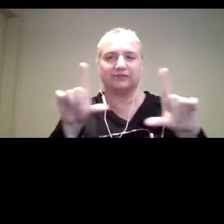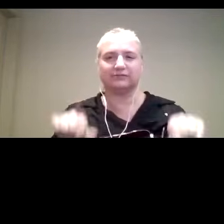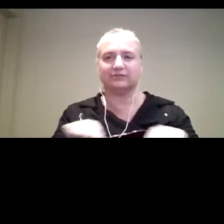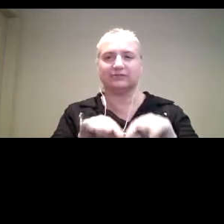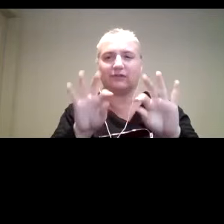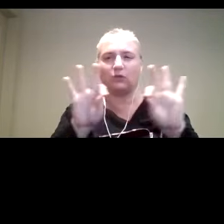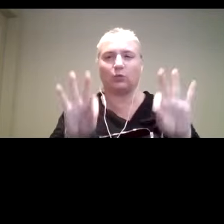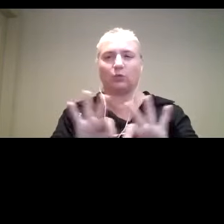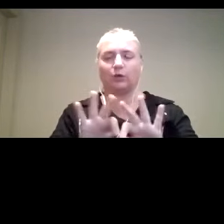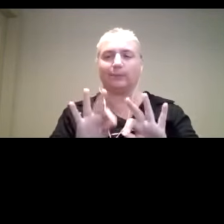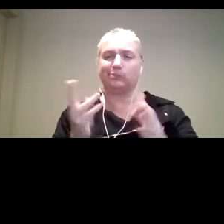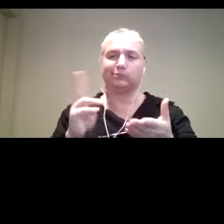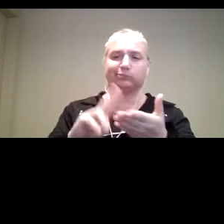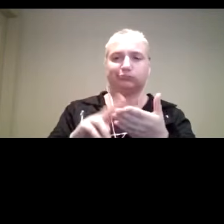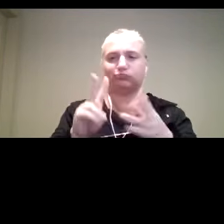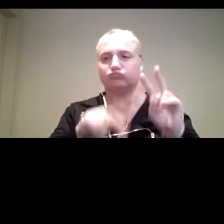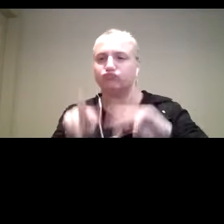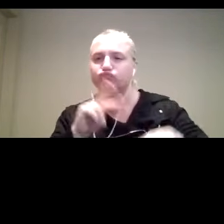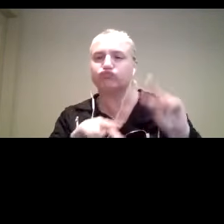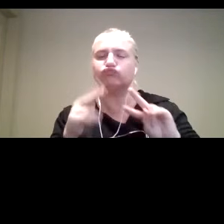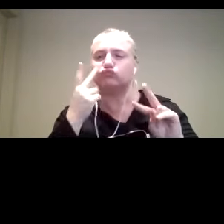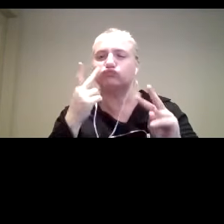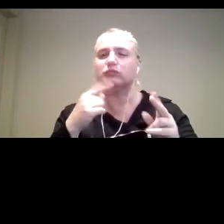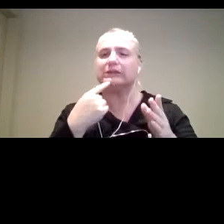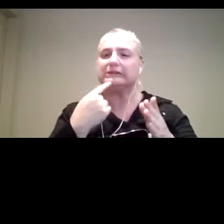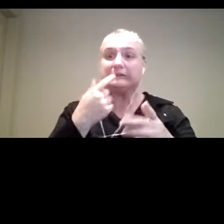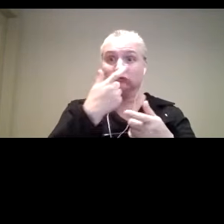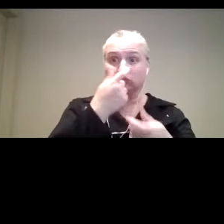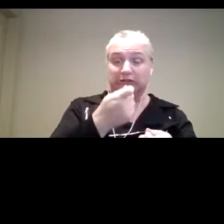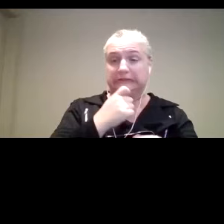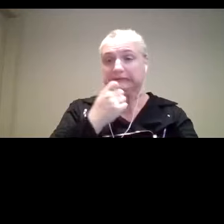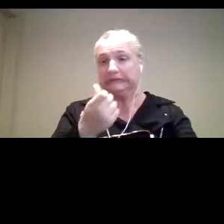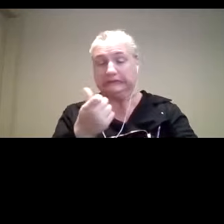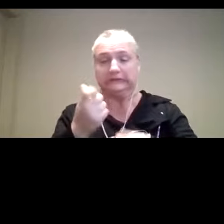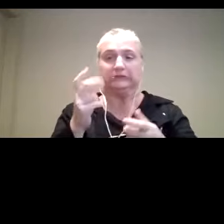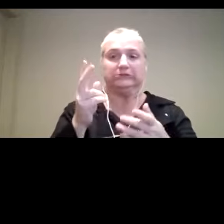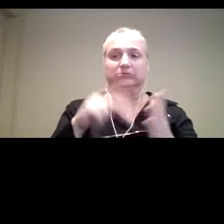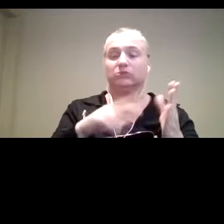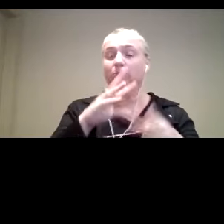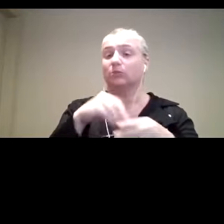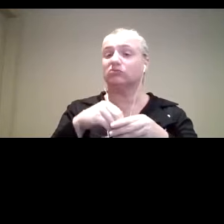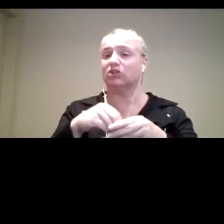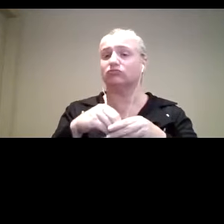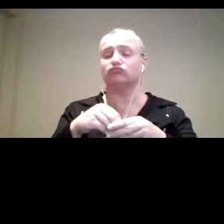as a participant of the research and indicate your interest. And basically, participation is just sharing